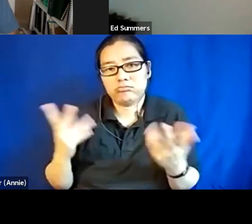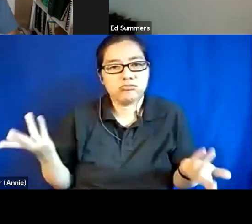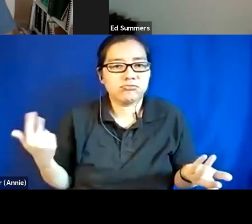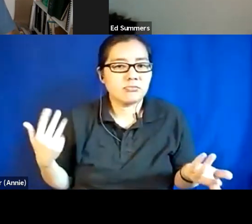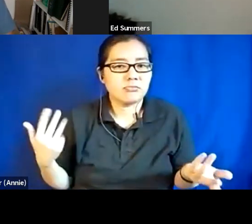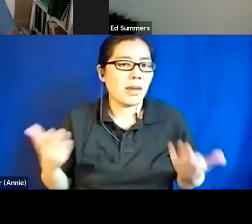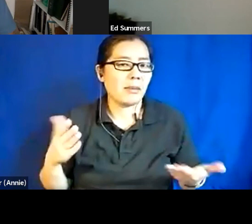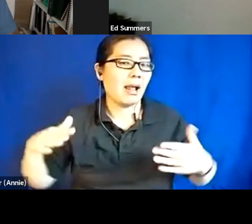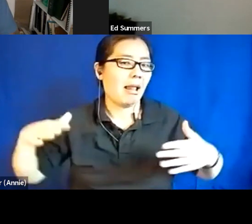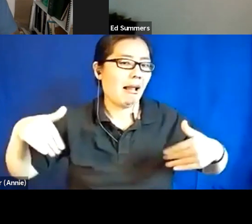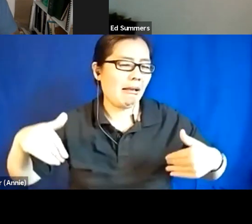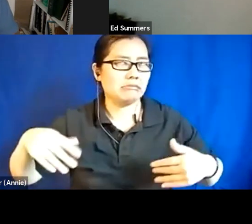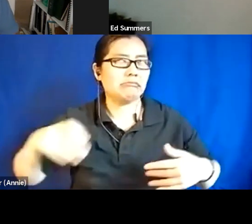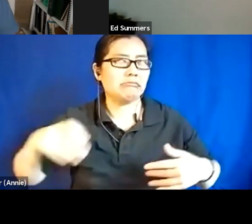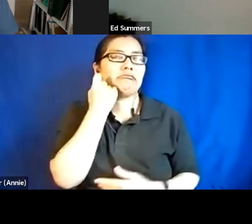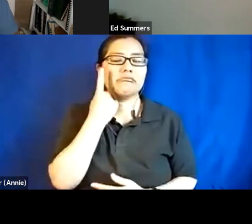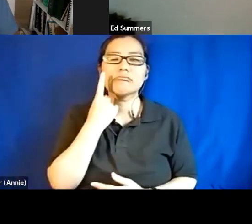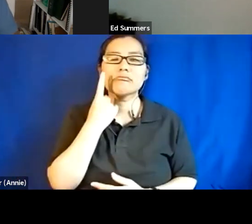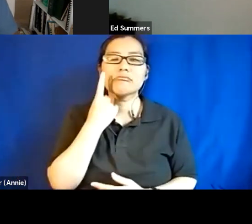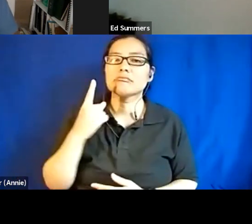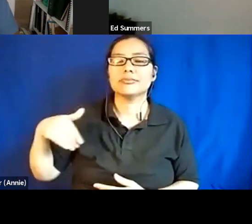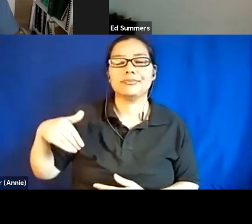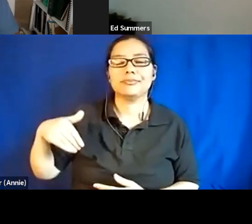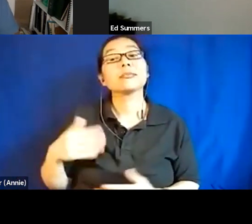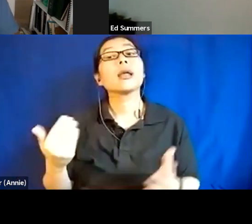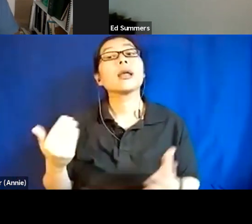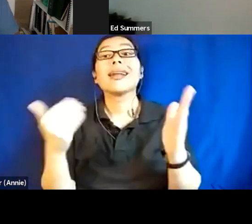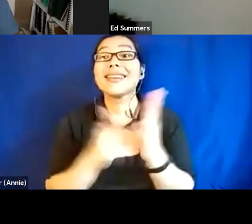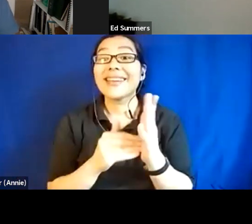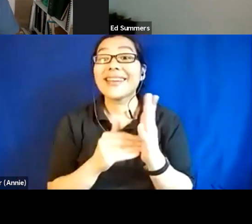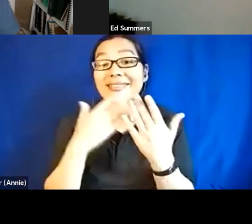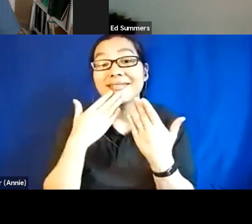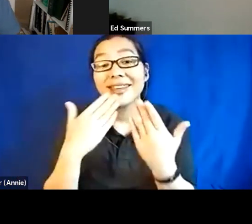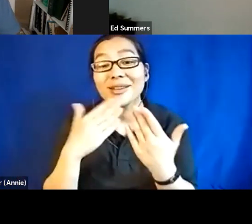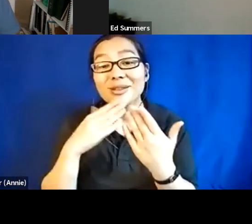. And I want to once again thank you Ting for organizing this